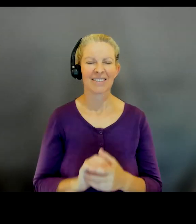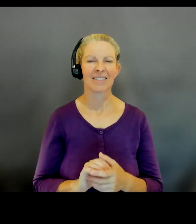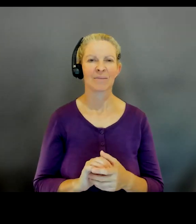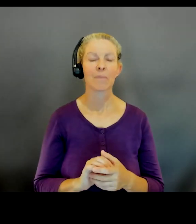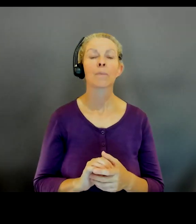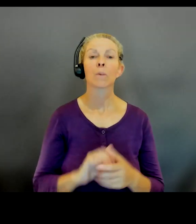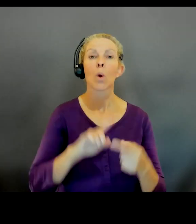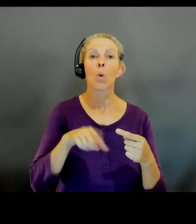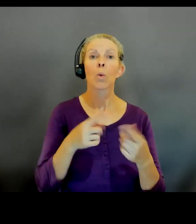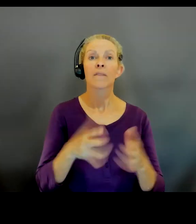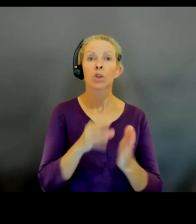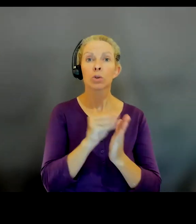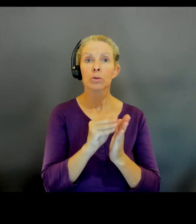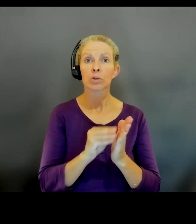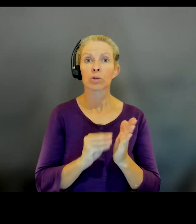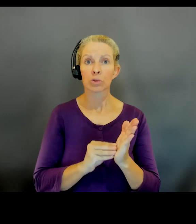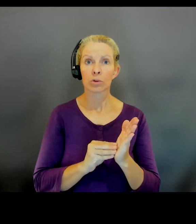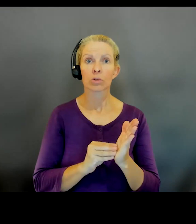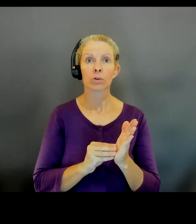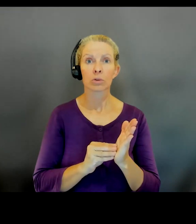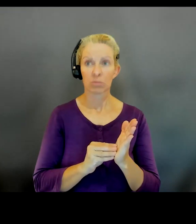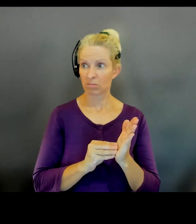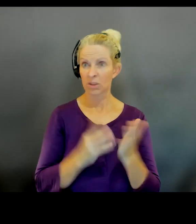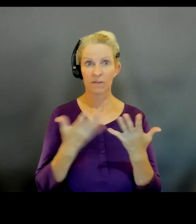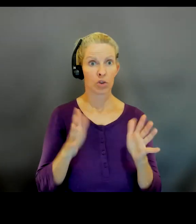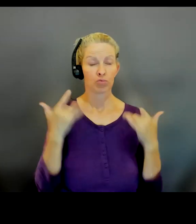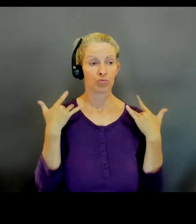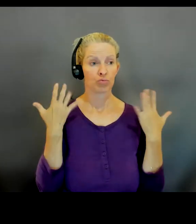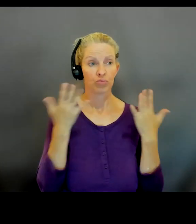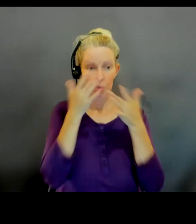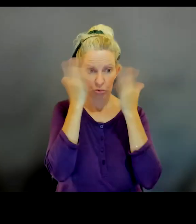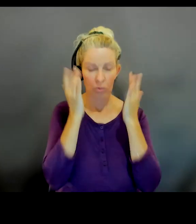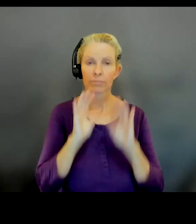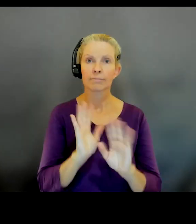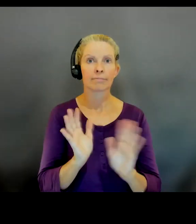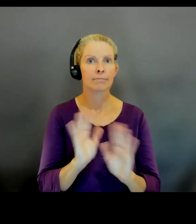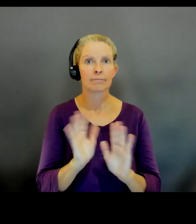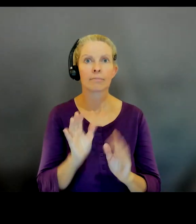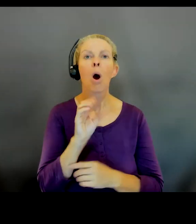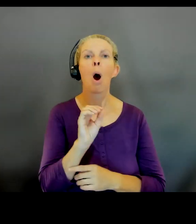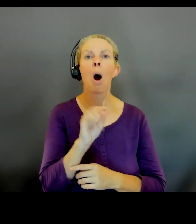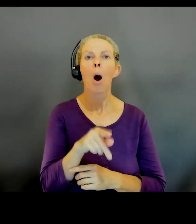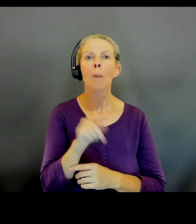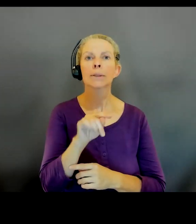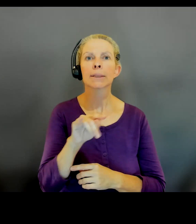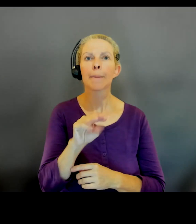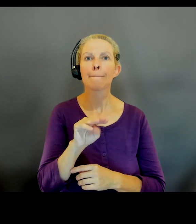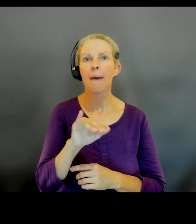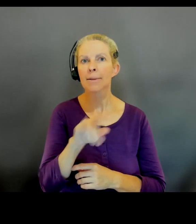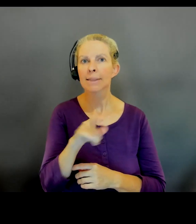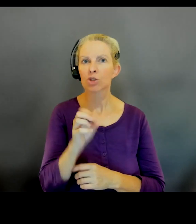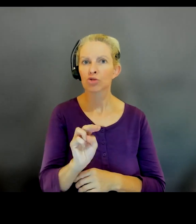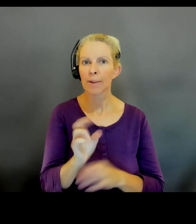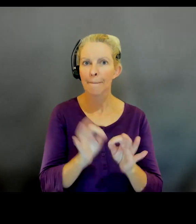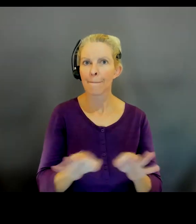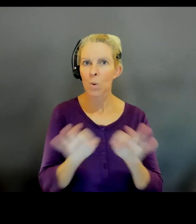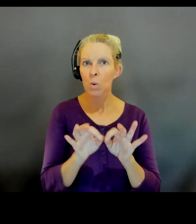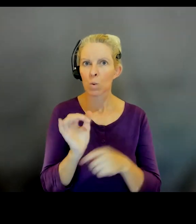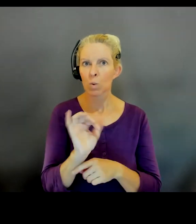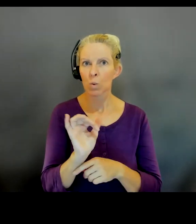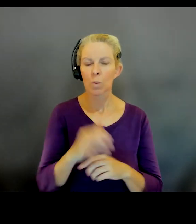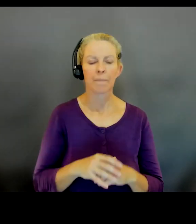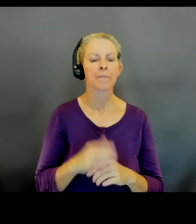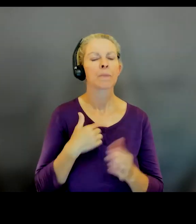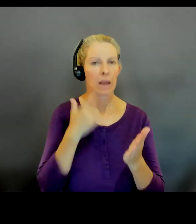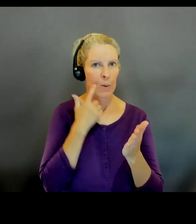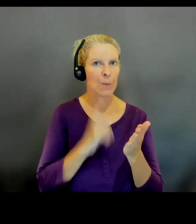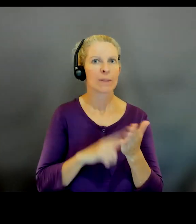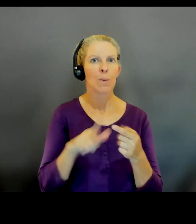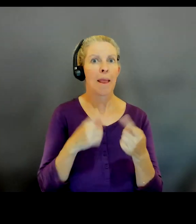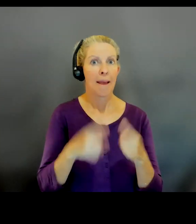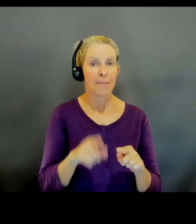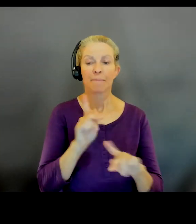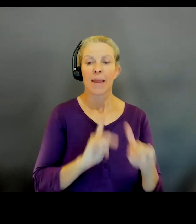on the optimization. I have noticed that people, once they launch a project, they consider it done,